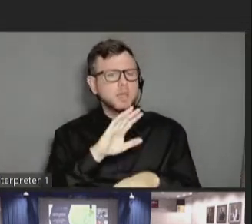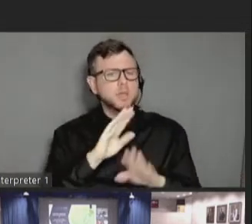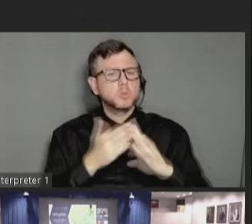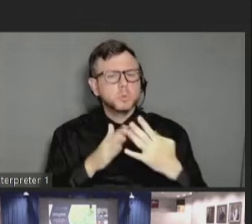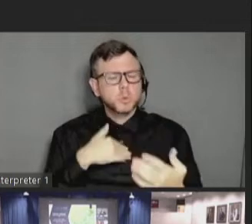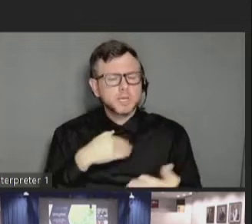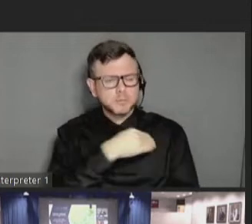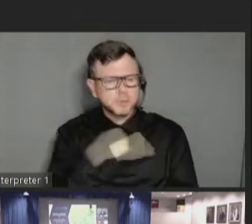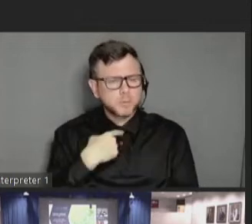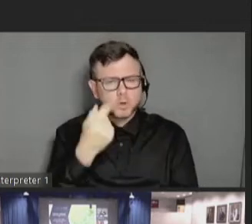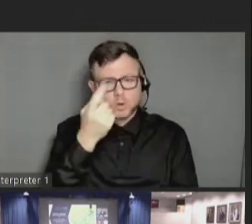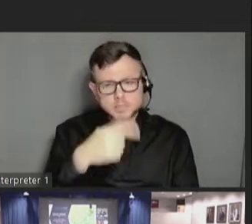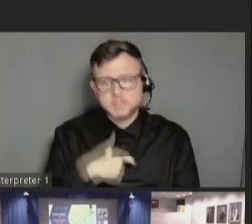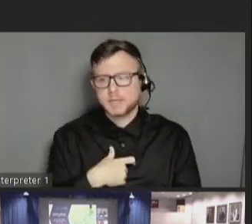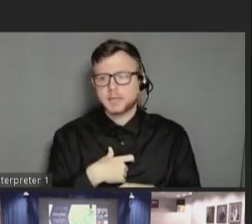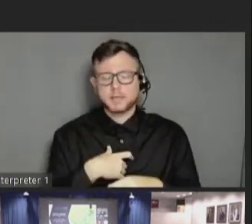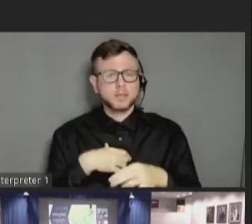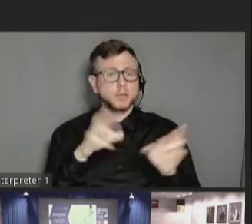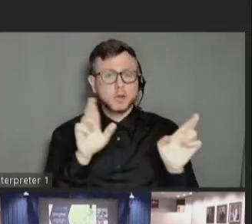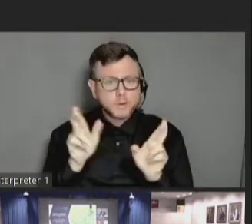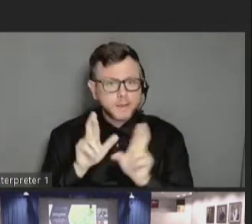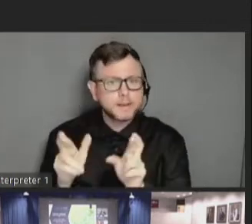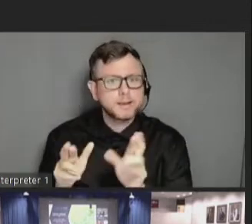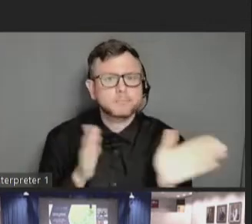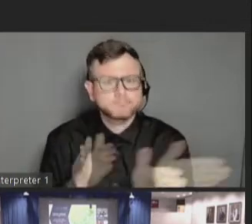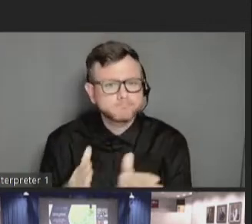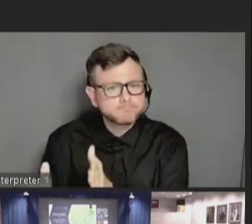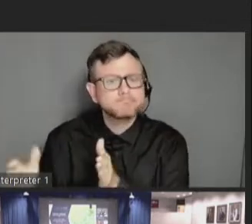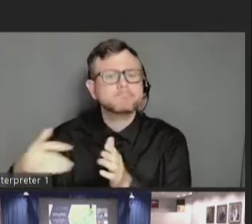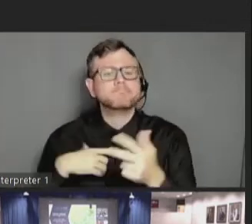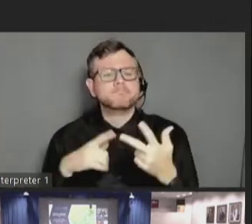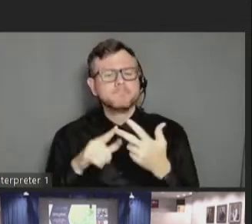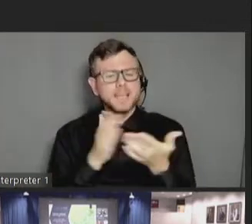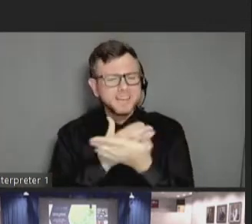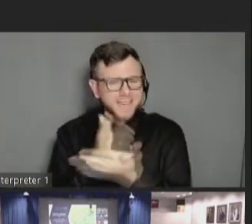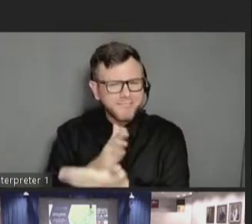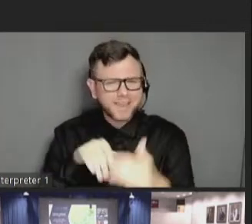develop readiness, navigate access of vaccines.